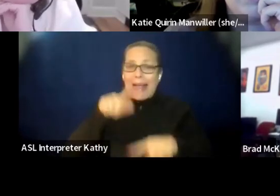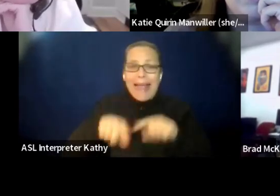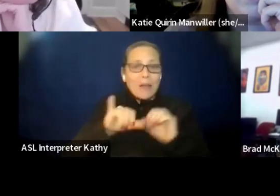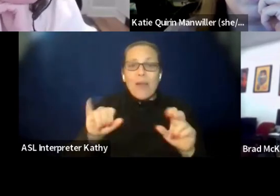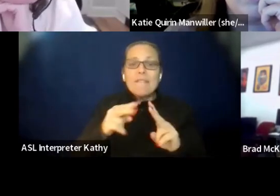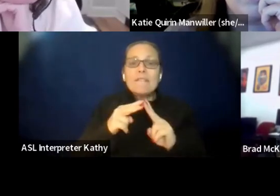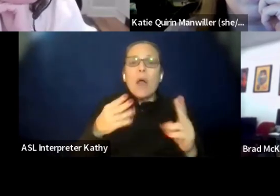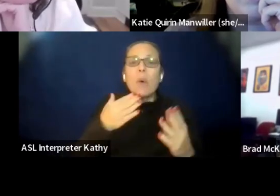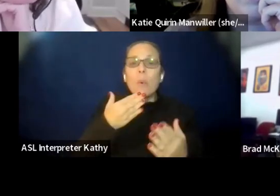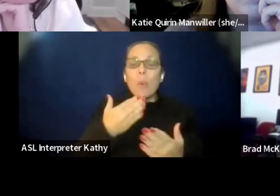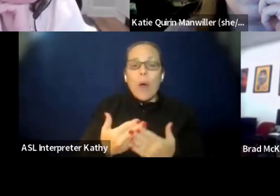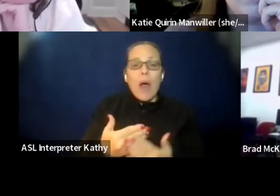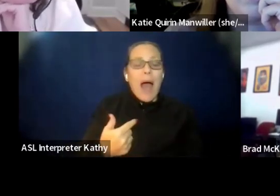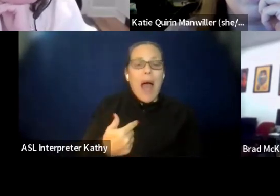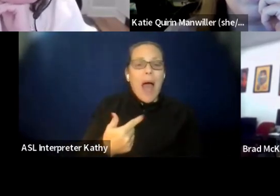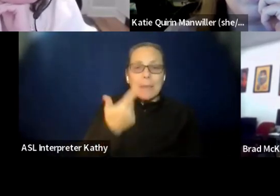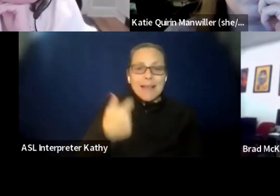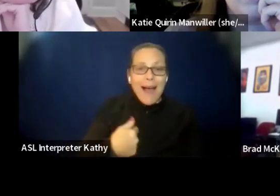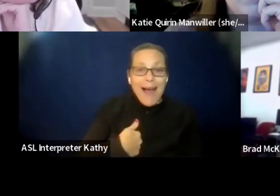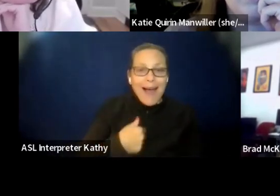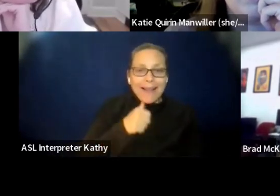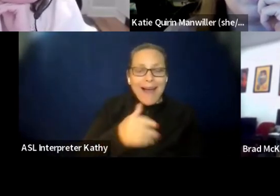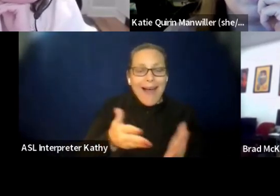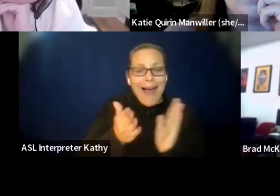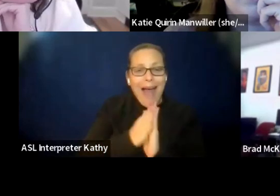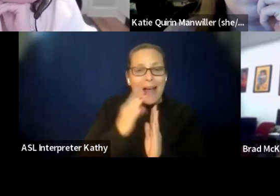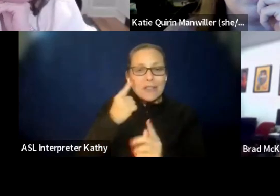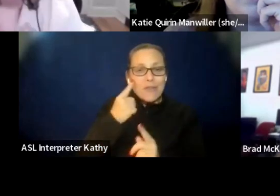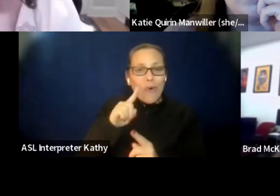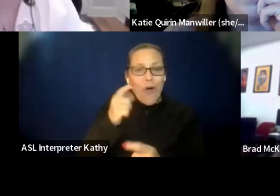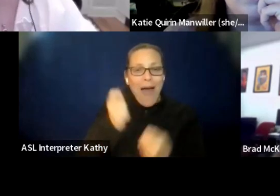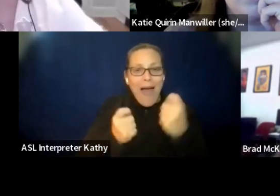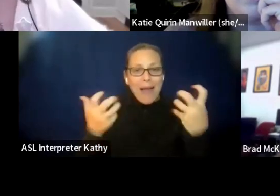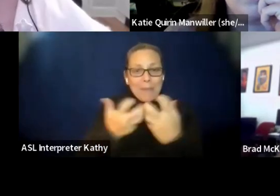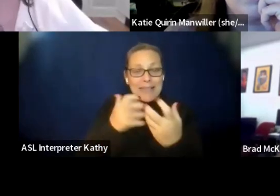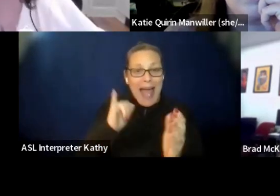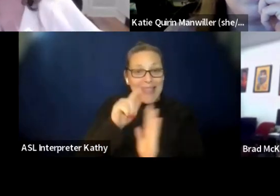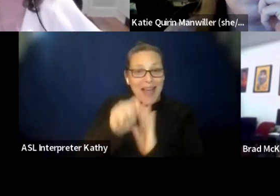always like how much phone work is required because I can't do it very well because I wasn't asking for